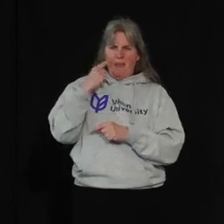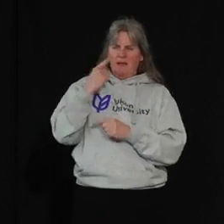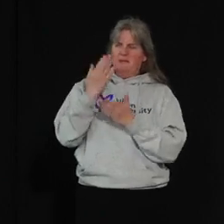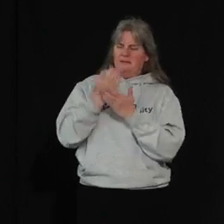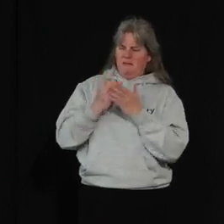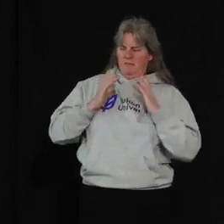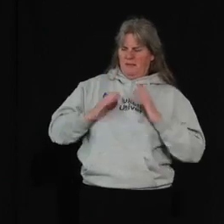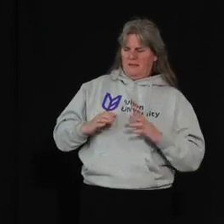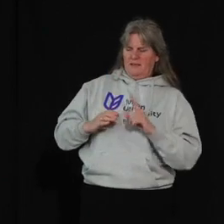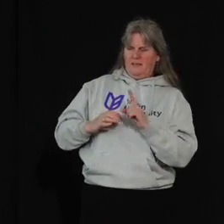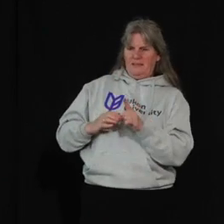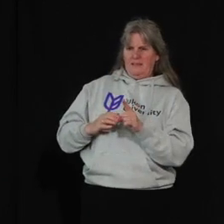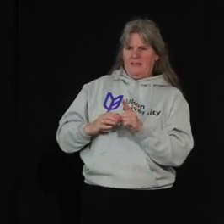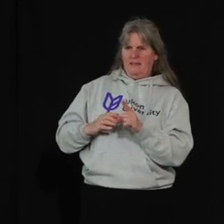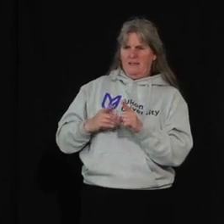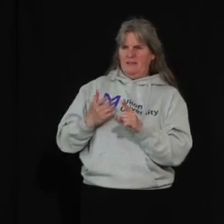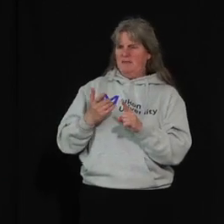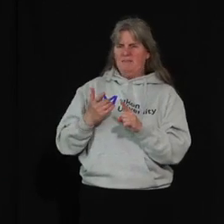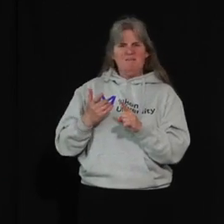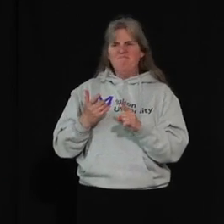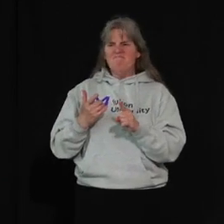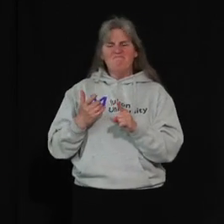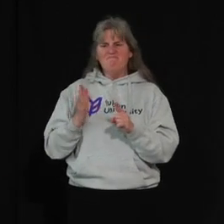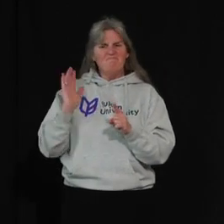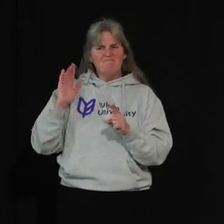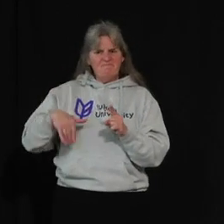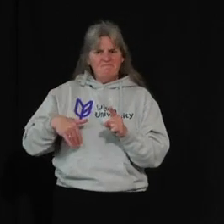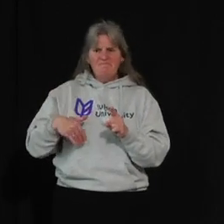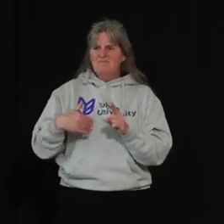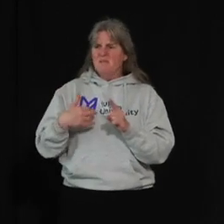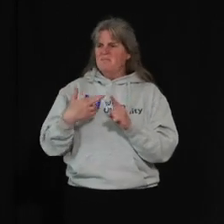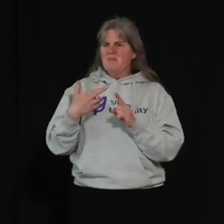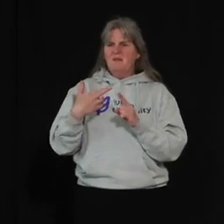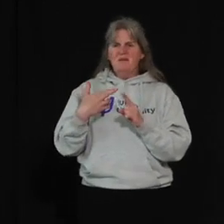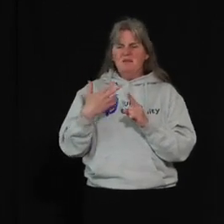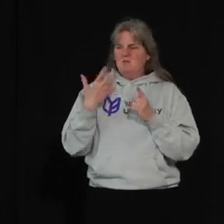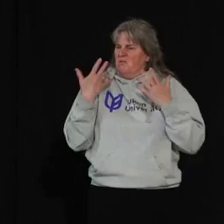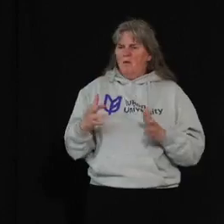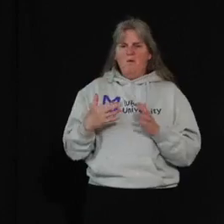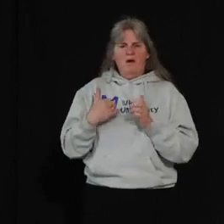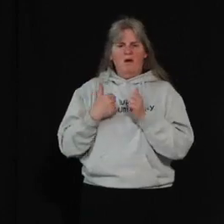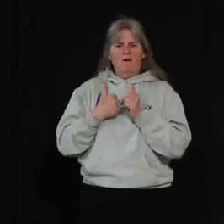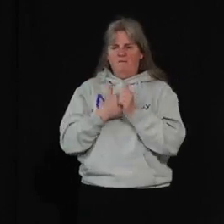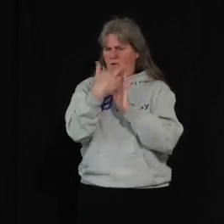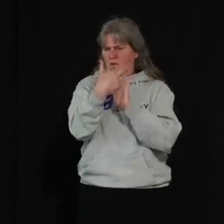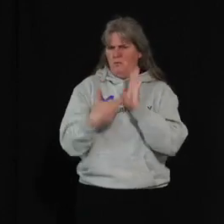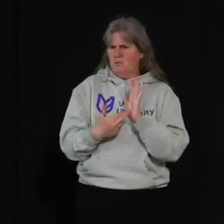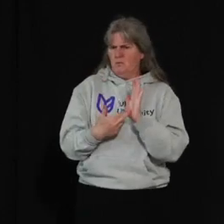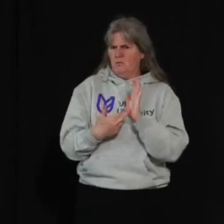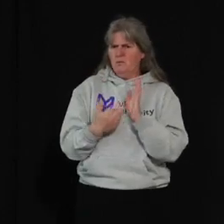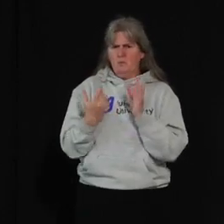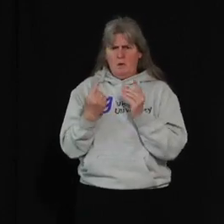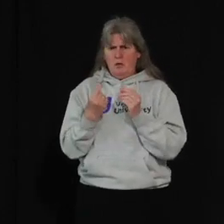will be some clients who are against the rules or will make things difficult for staff members and I'm wondering if you